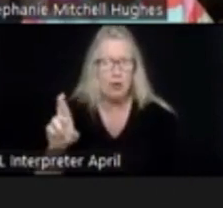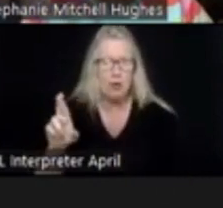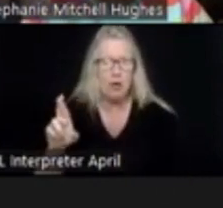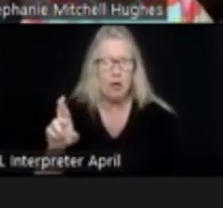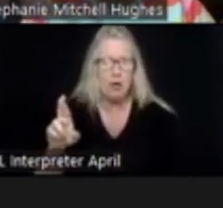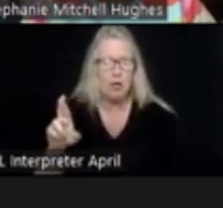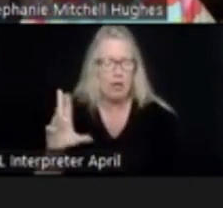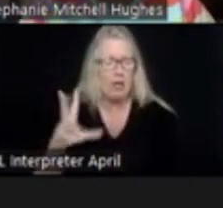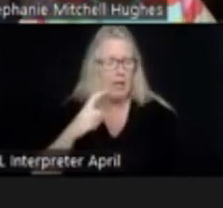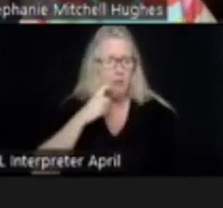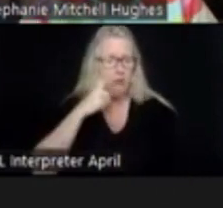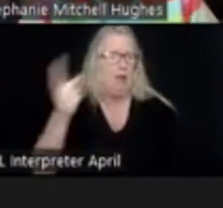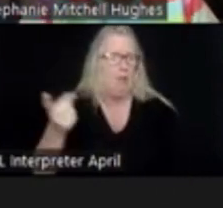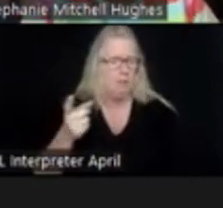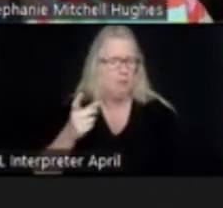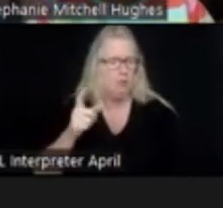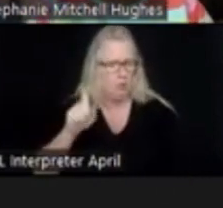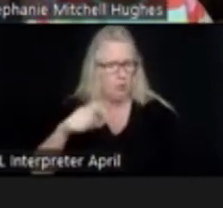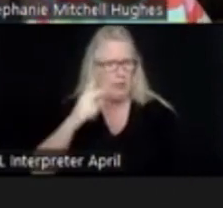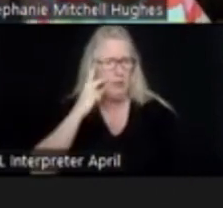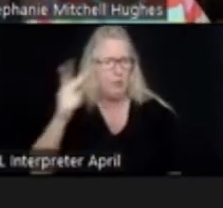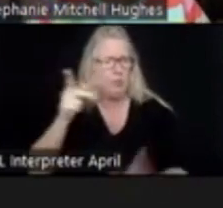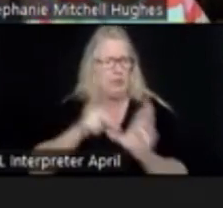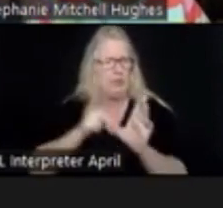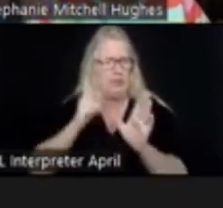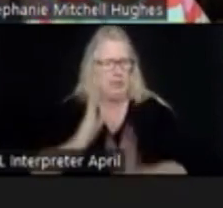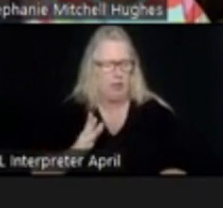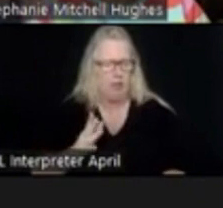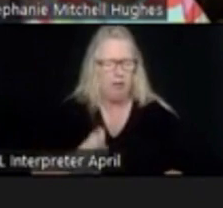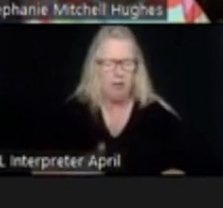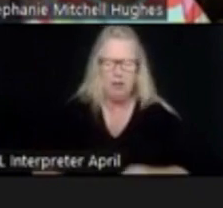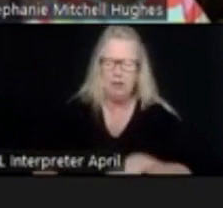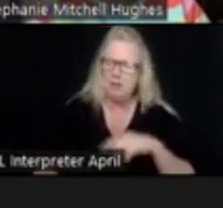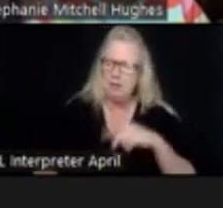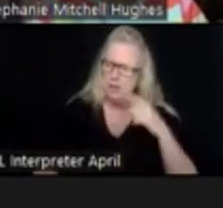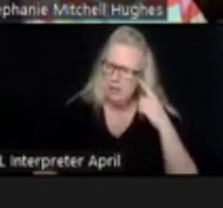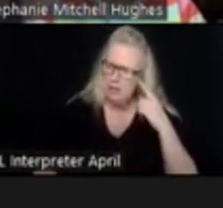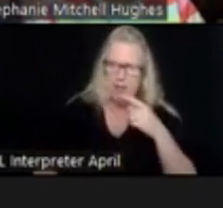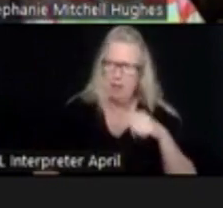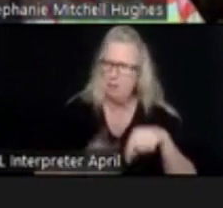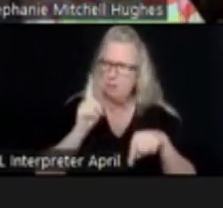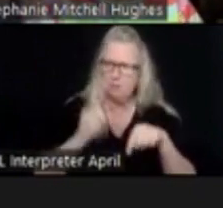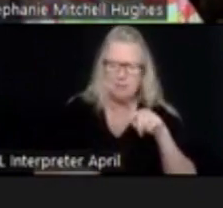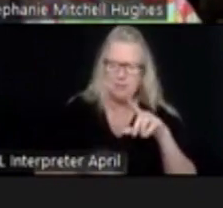AND TELL THEM THAT YOU NEED TO SEE A PSYCHIATRIST AND I THOUGHT I CANNOT DO THAT.